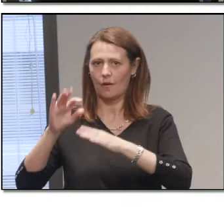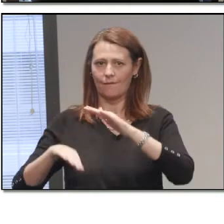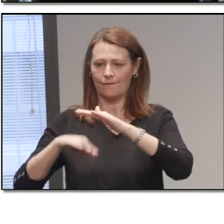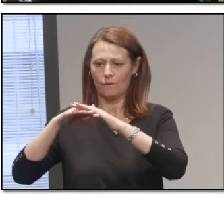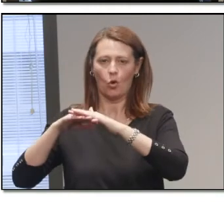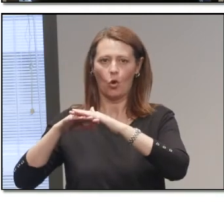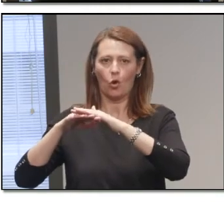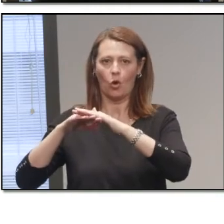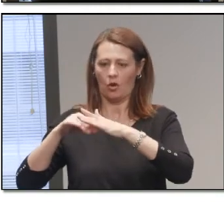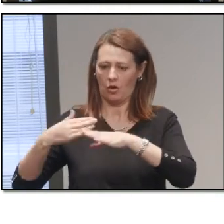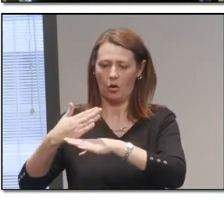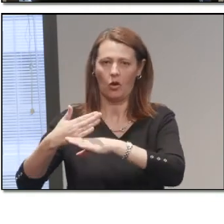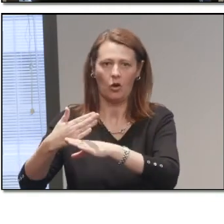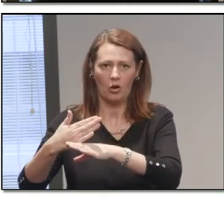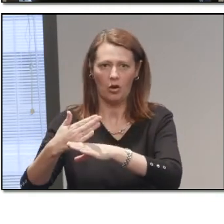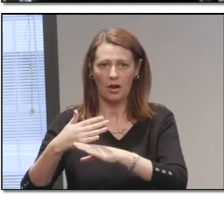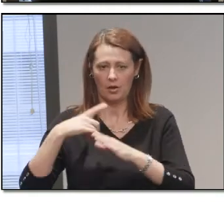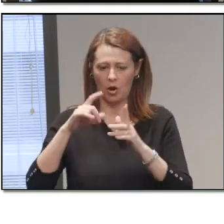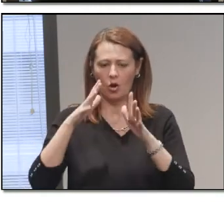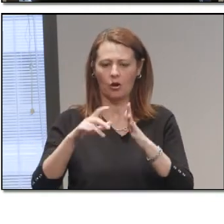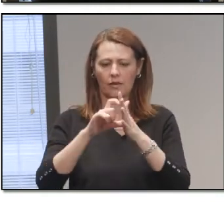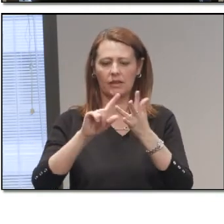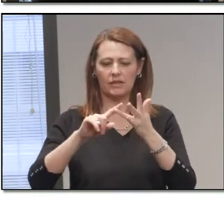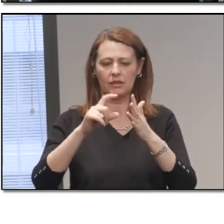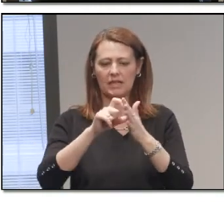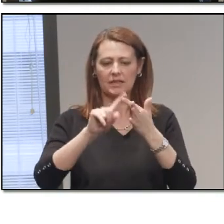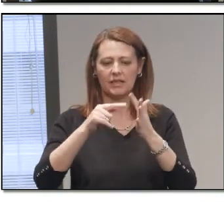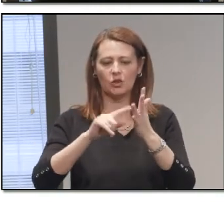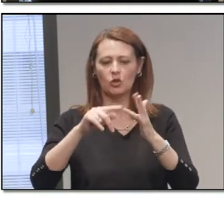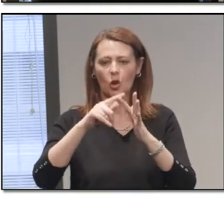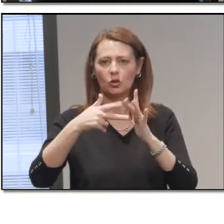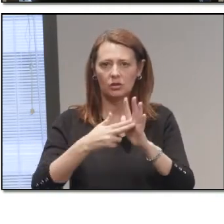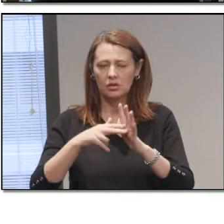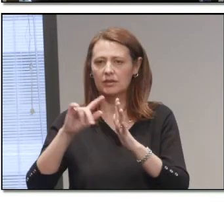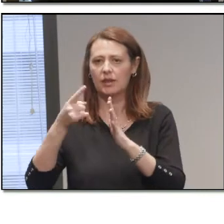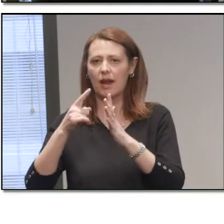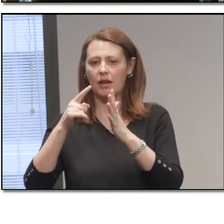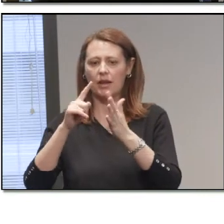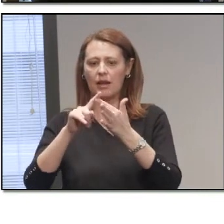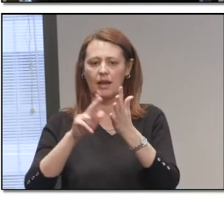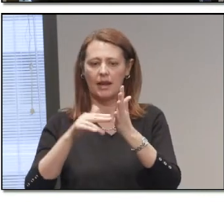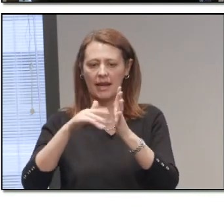in that a lot of the detoxification enzyme systems that occur in the liver are not mature at birth.